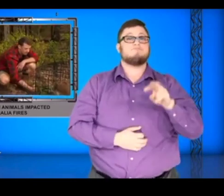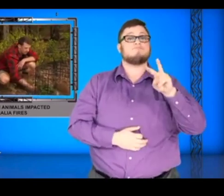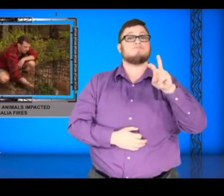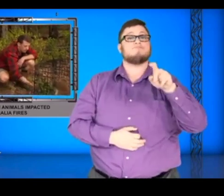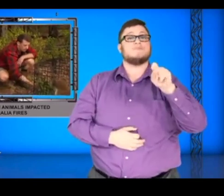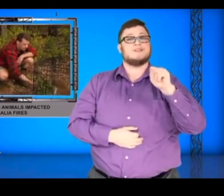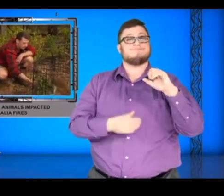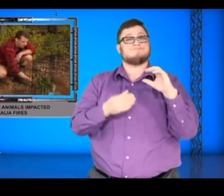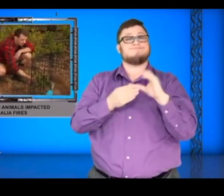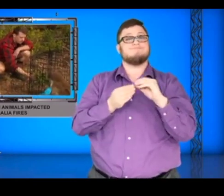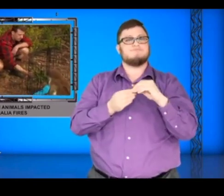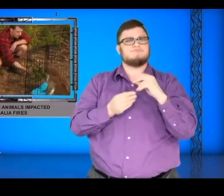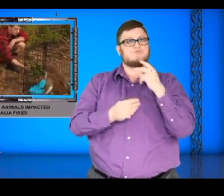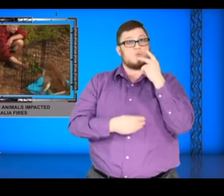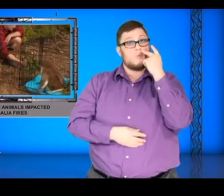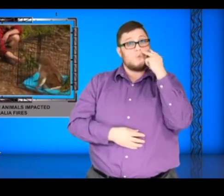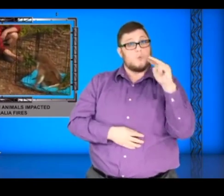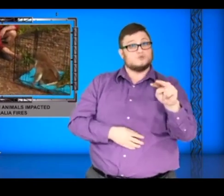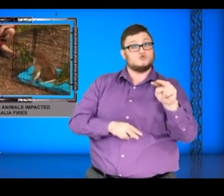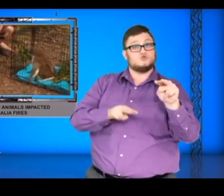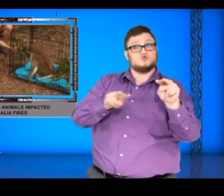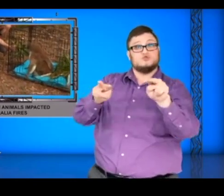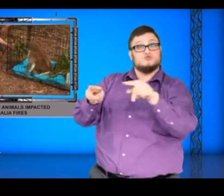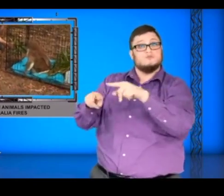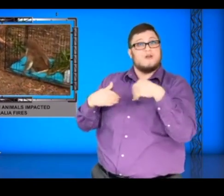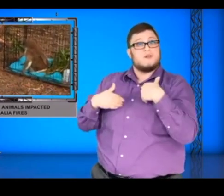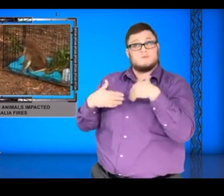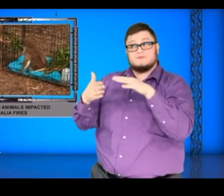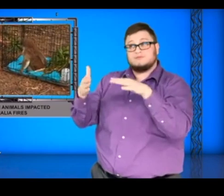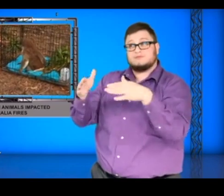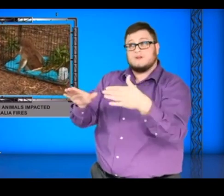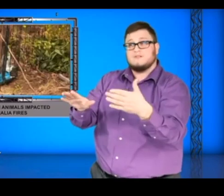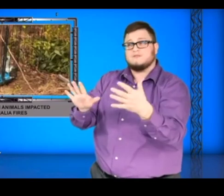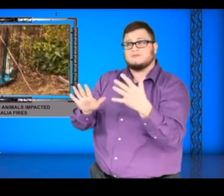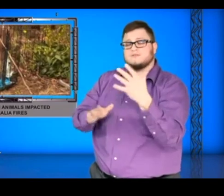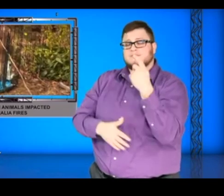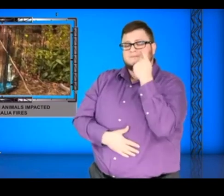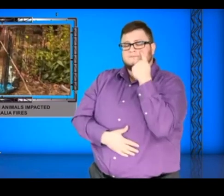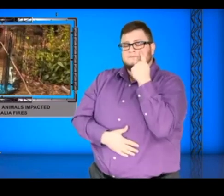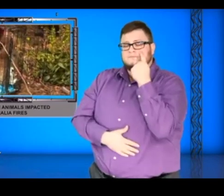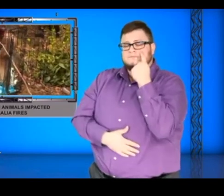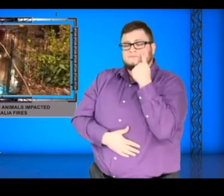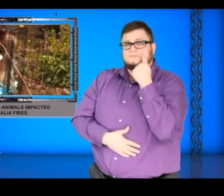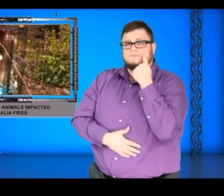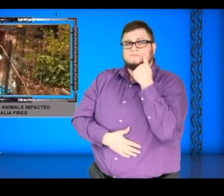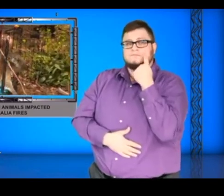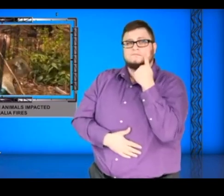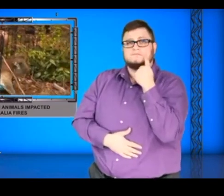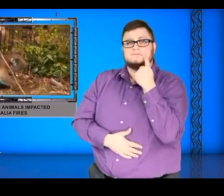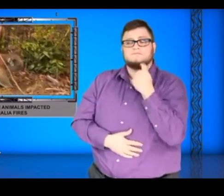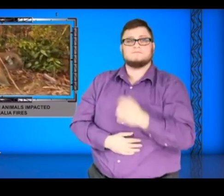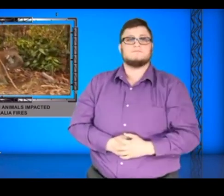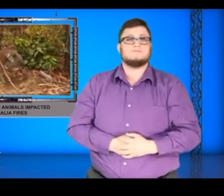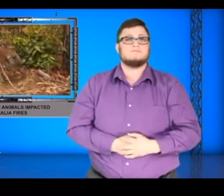Vets say watching the animals die brings tears to their eyes.